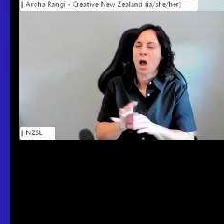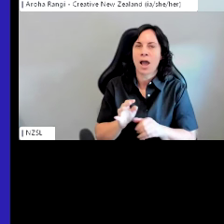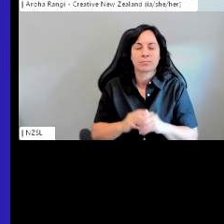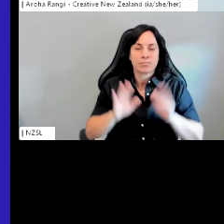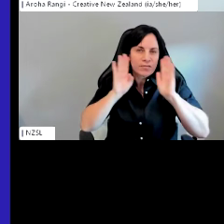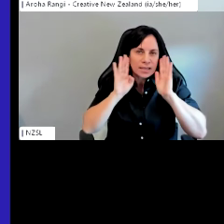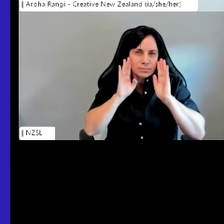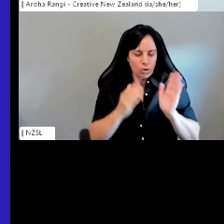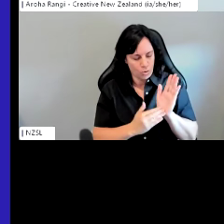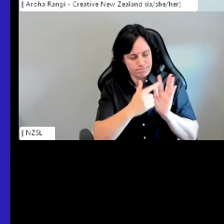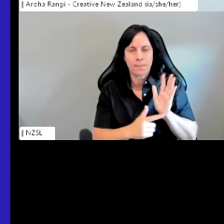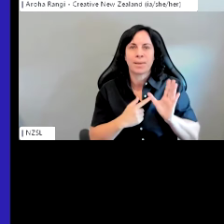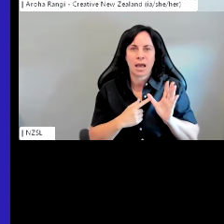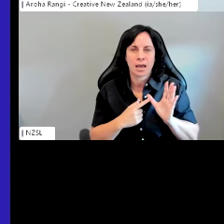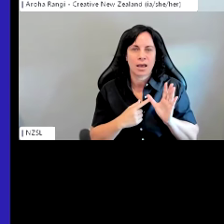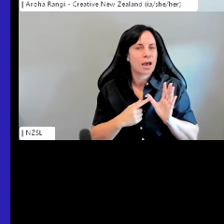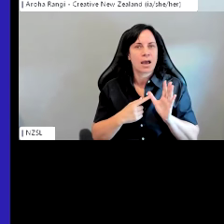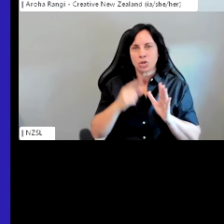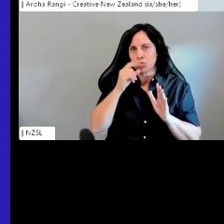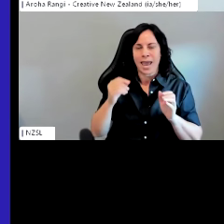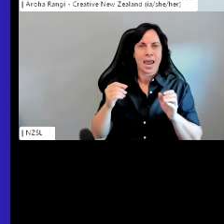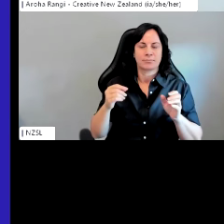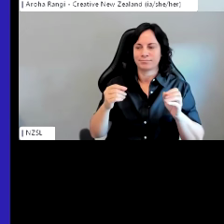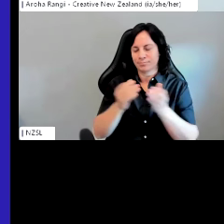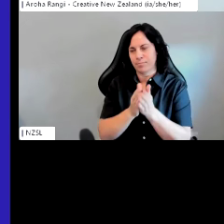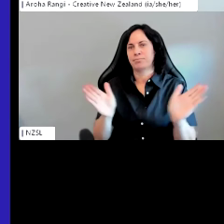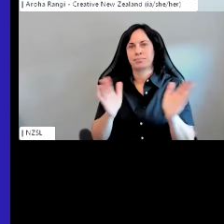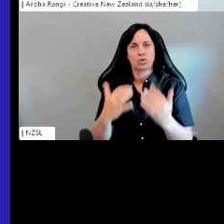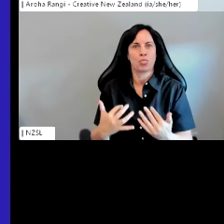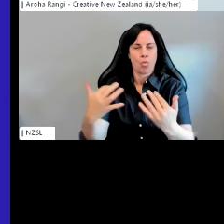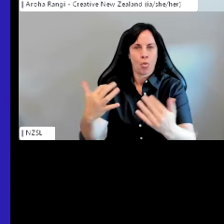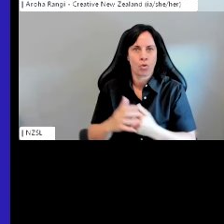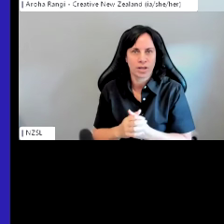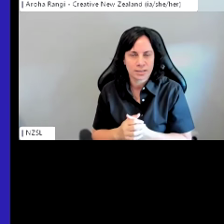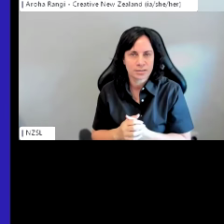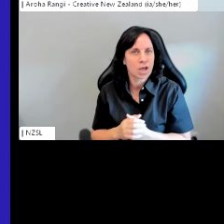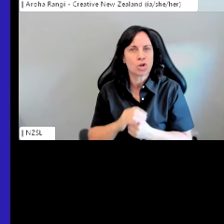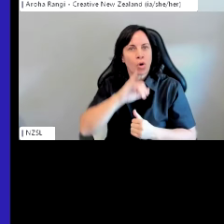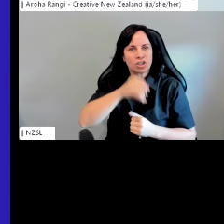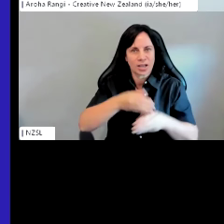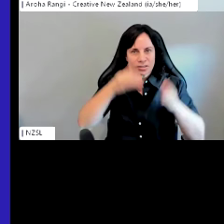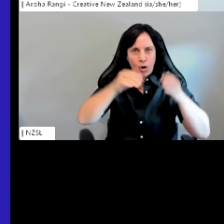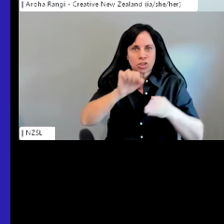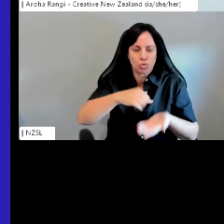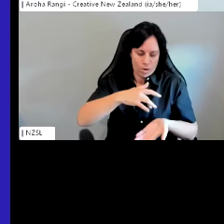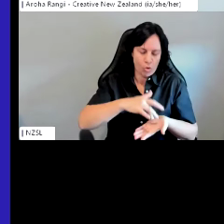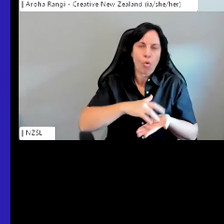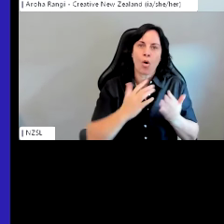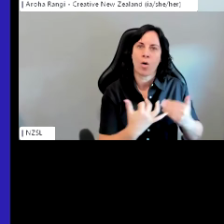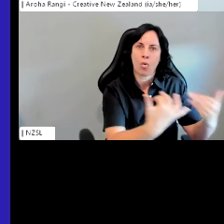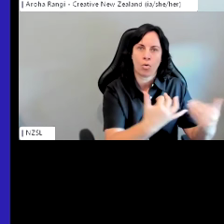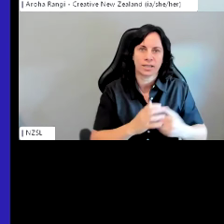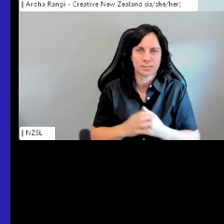ex expand your audience uh rather than a way to reach your core audience. Uh so so oddly um it's